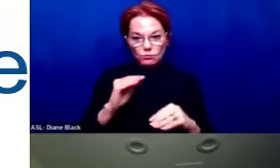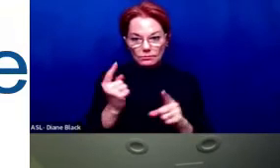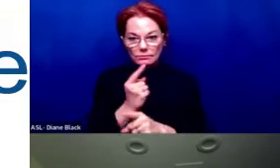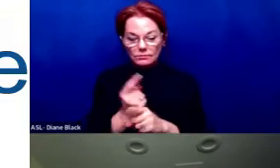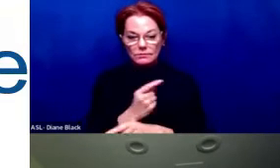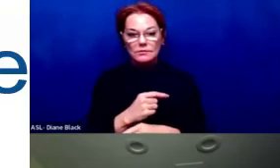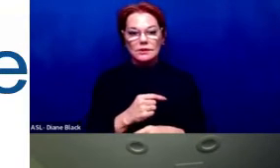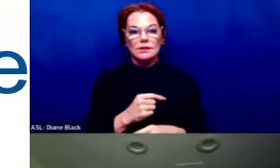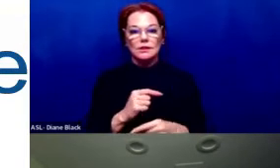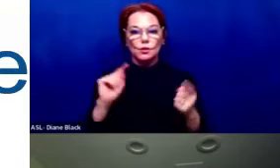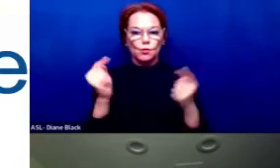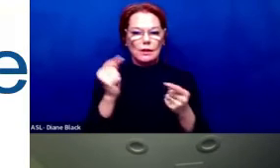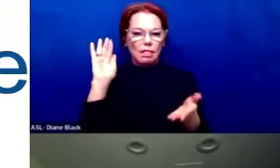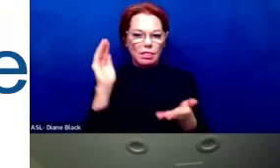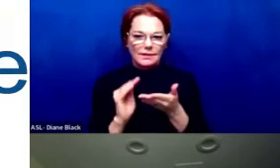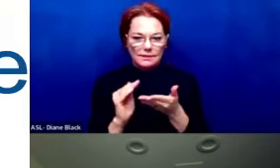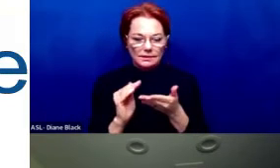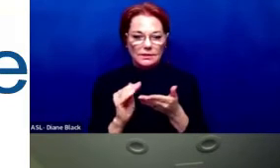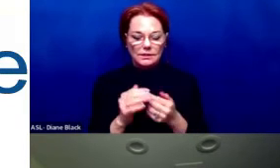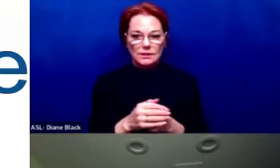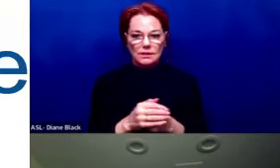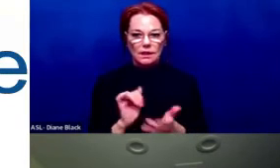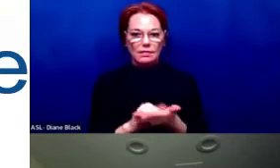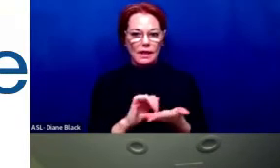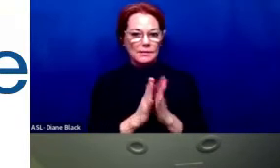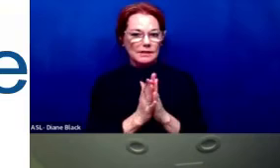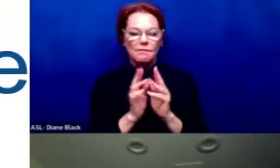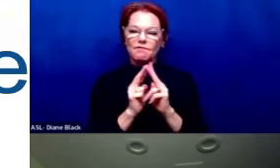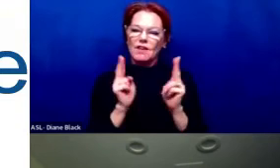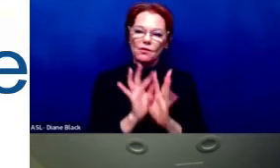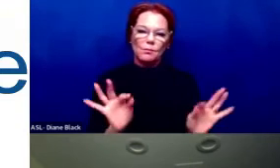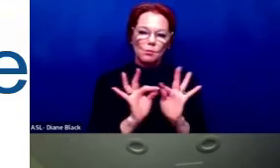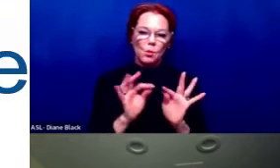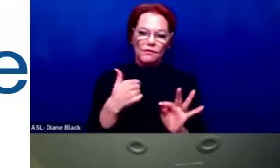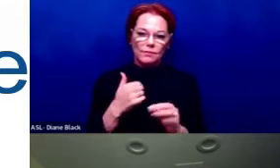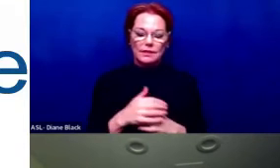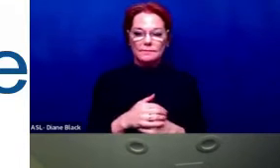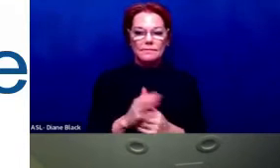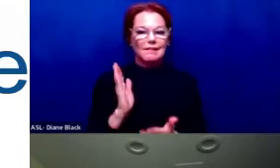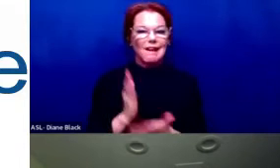as we age has become very important. To me, and I've kind of stopped watching the news and